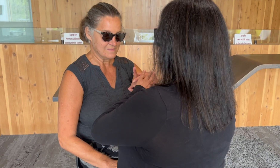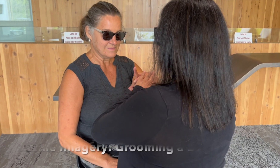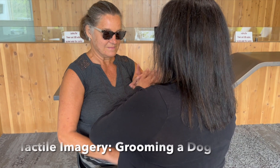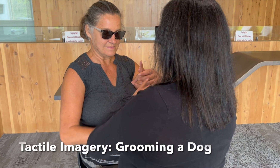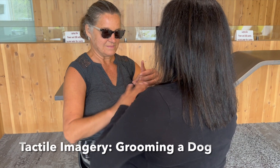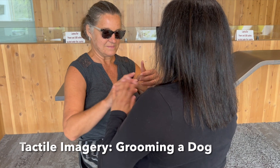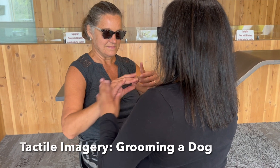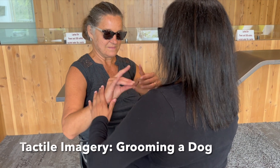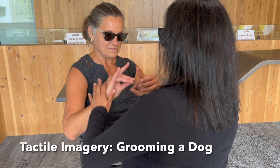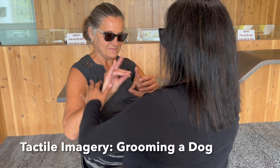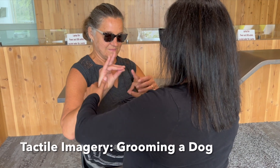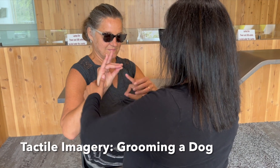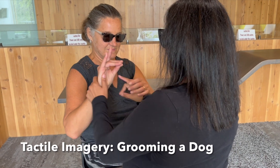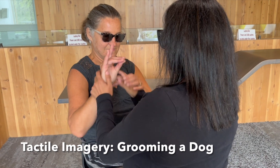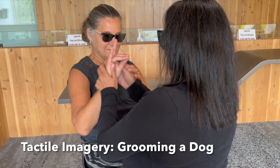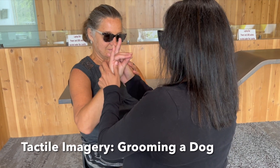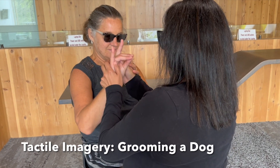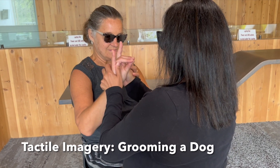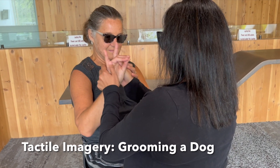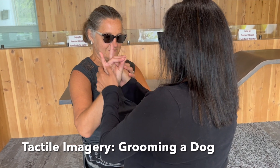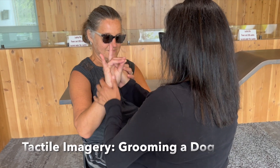Tactile Imagery; Grooming a Dog.